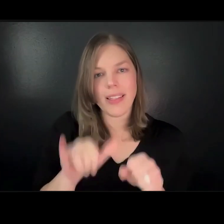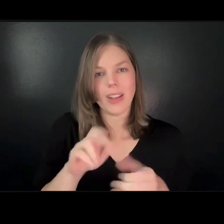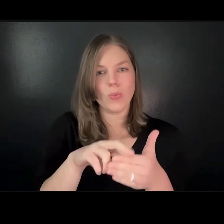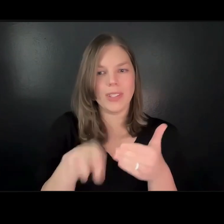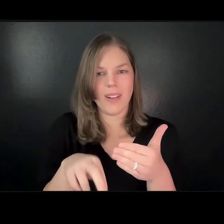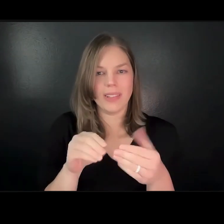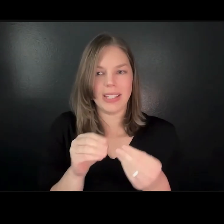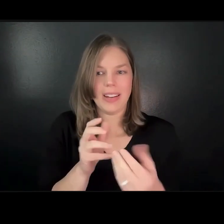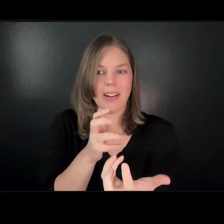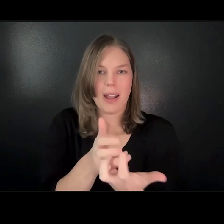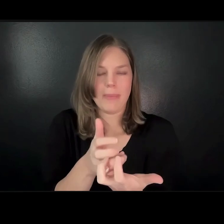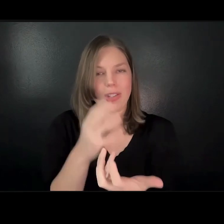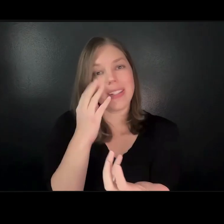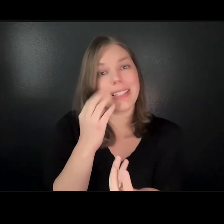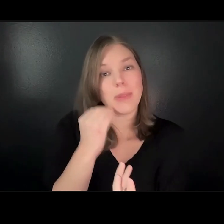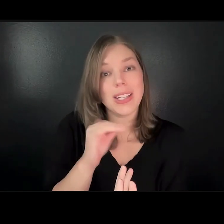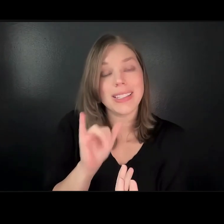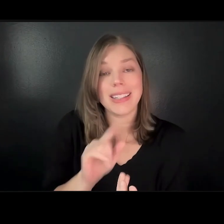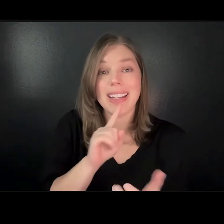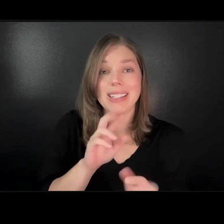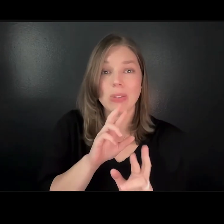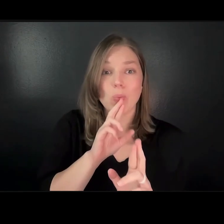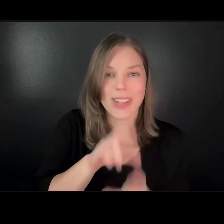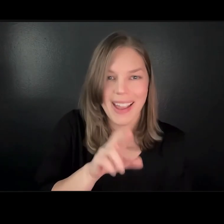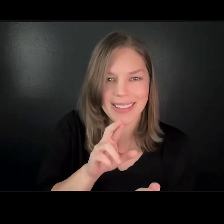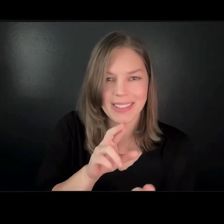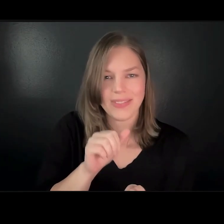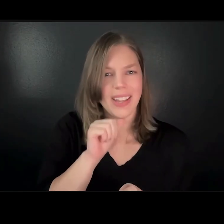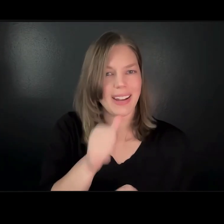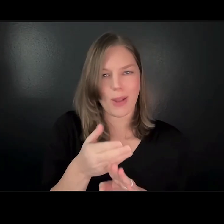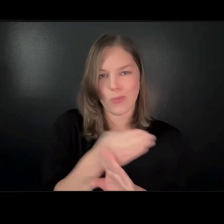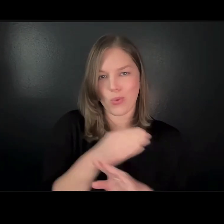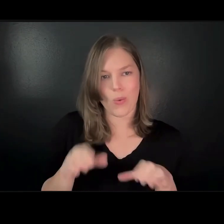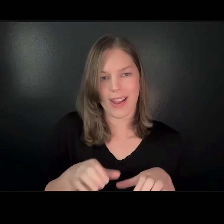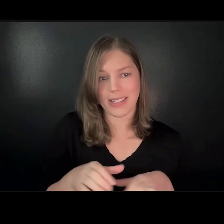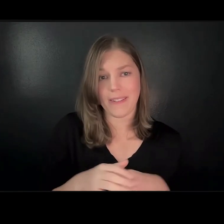it results in an access experience that is reactive instead of proactive.